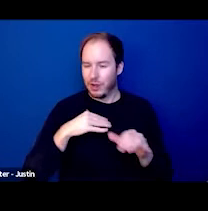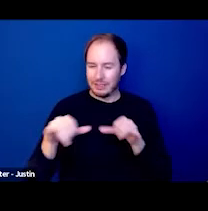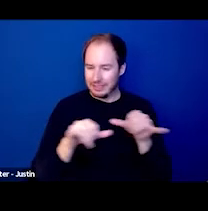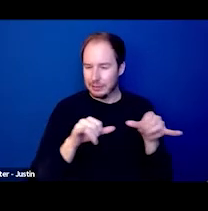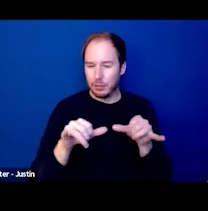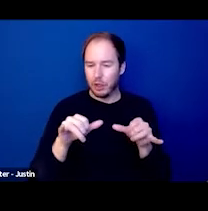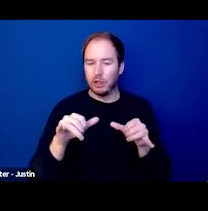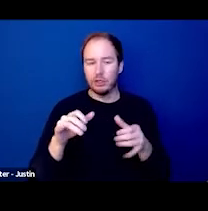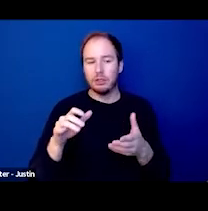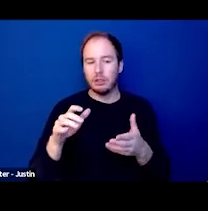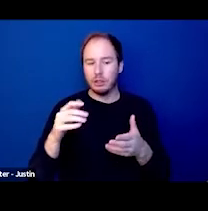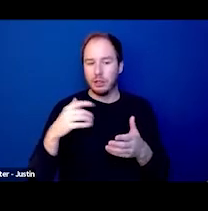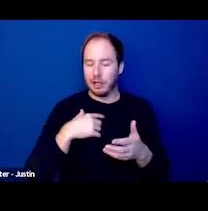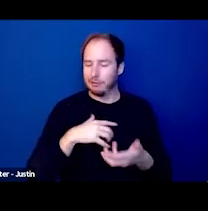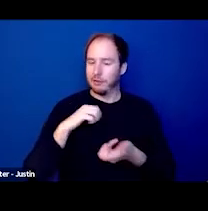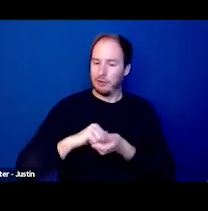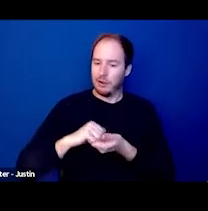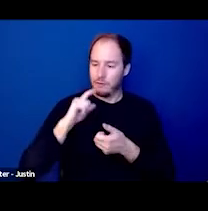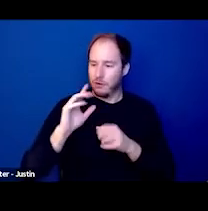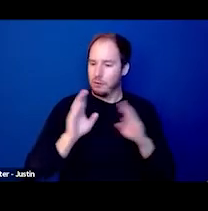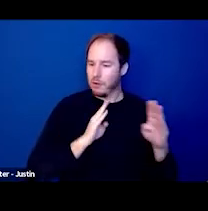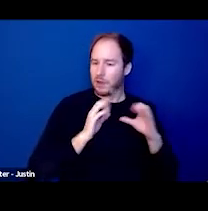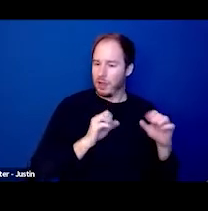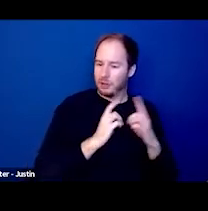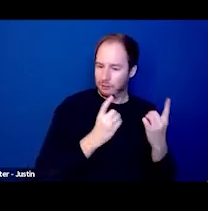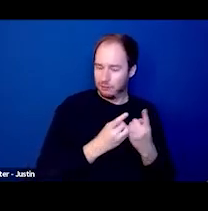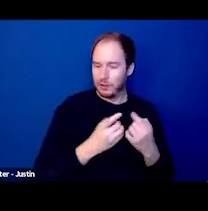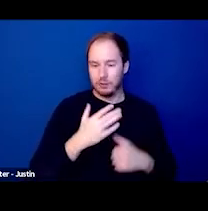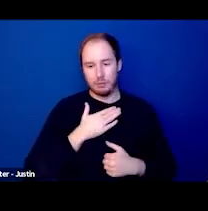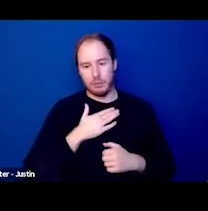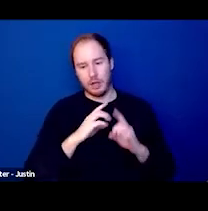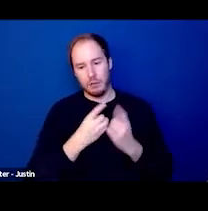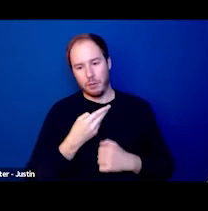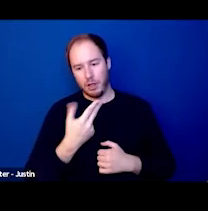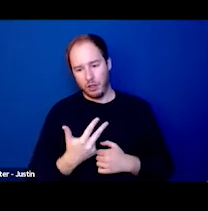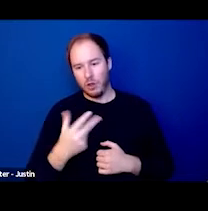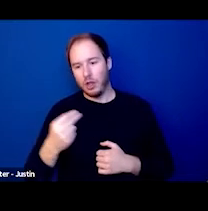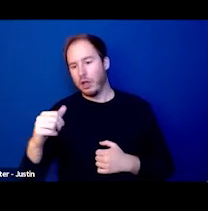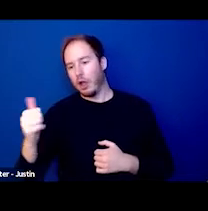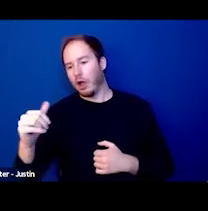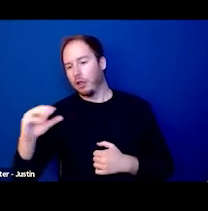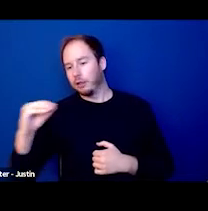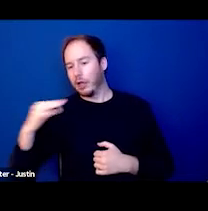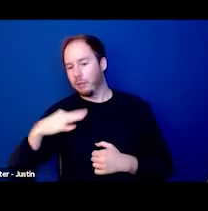That's been a partnership between our Behavioral Health Division, my department, H3, and other nonprofits in our community